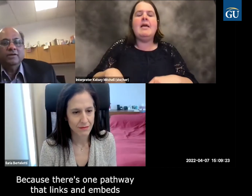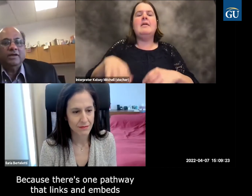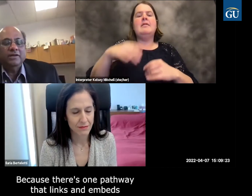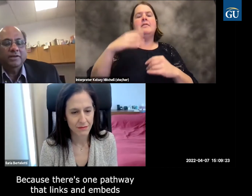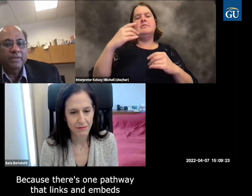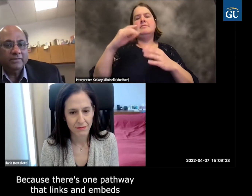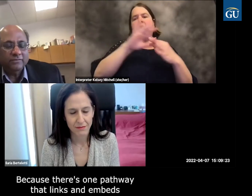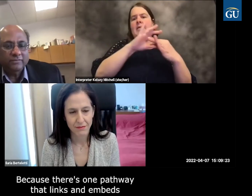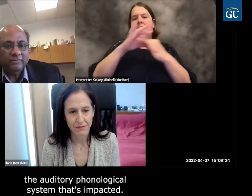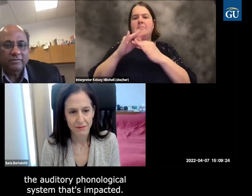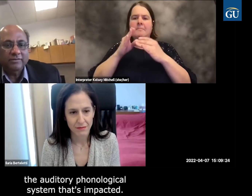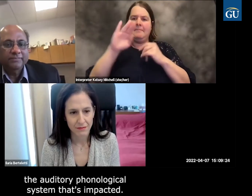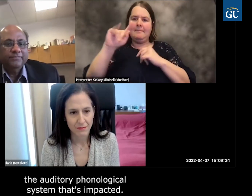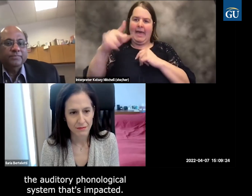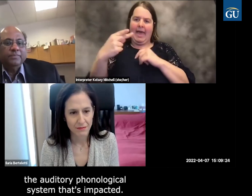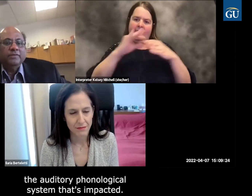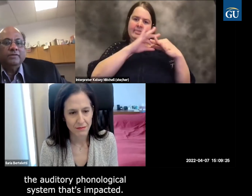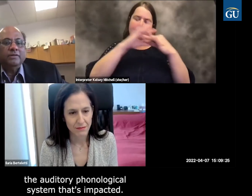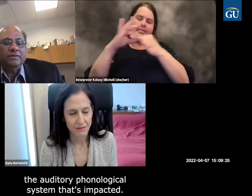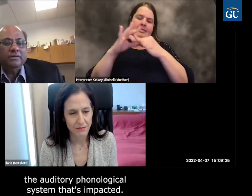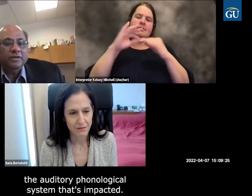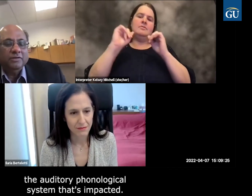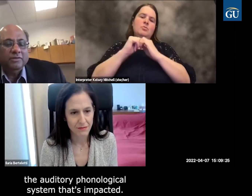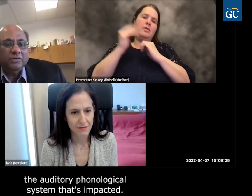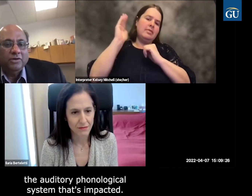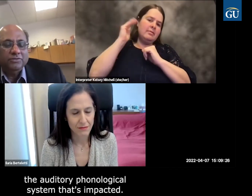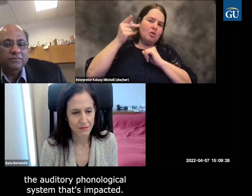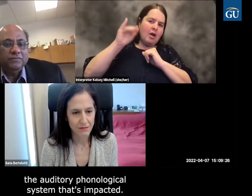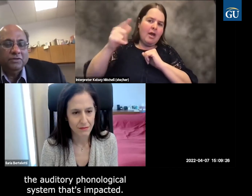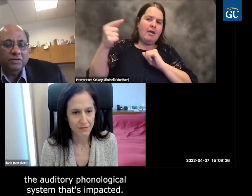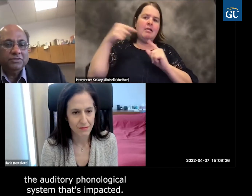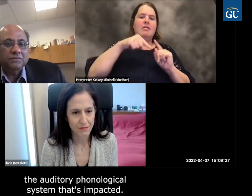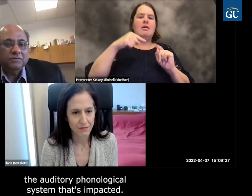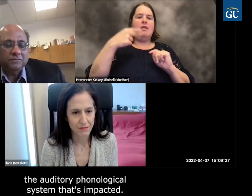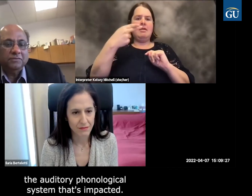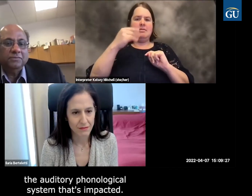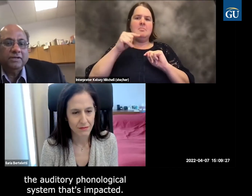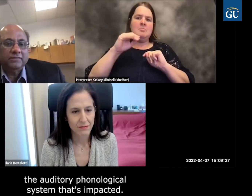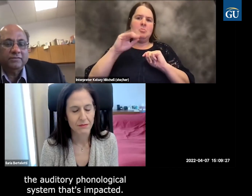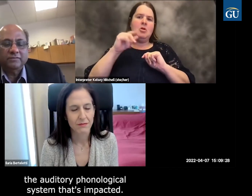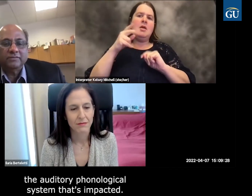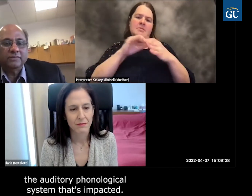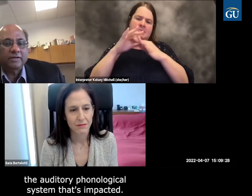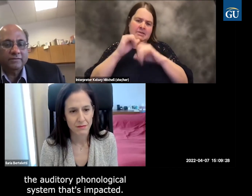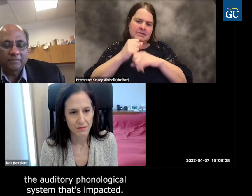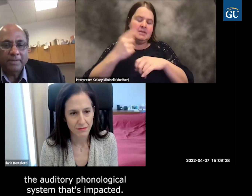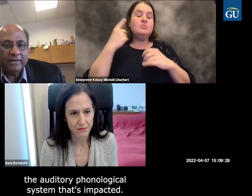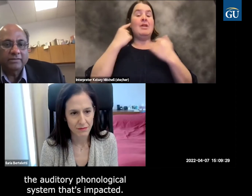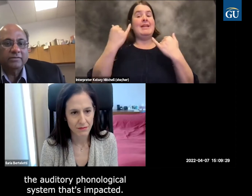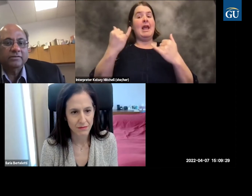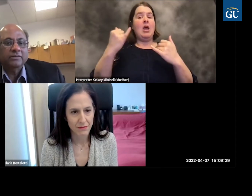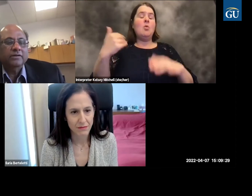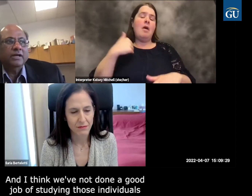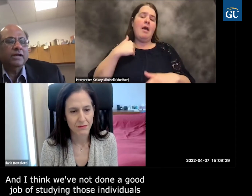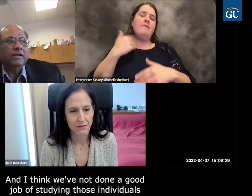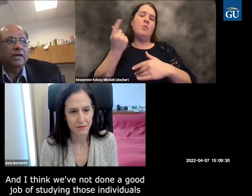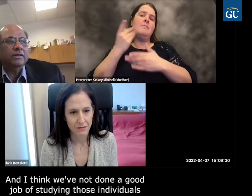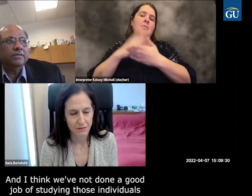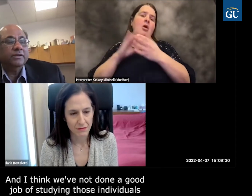and embeds the the the auditory phonological system